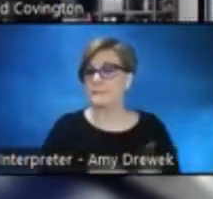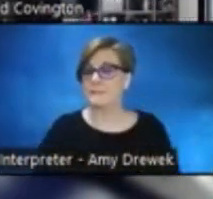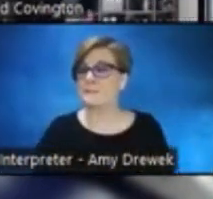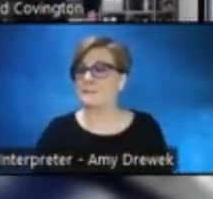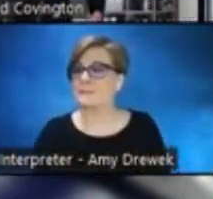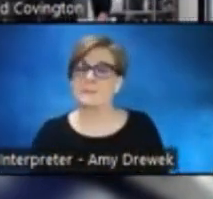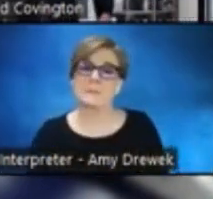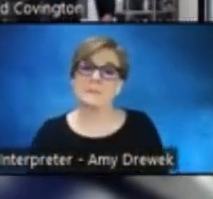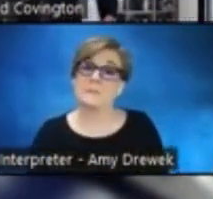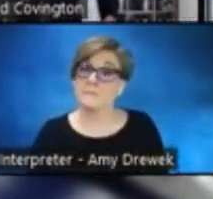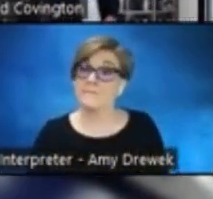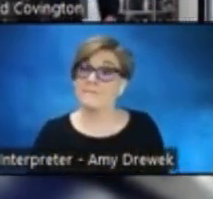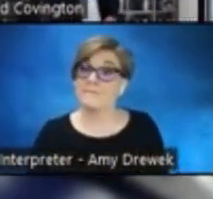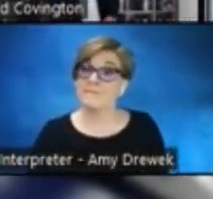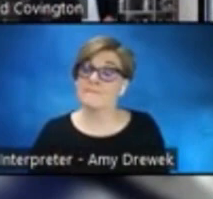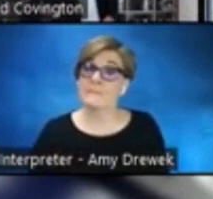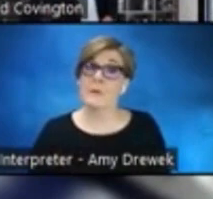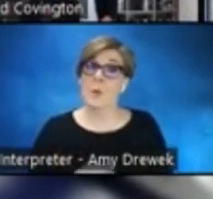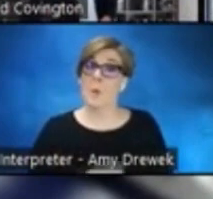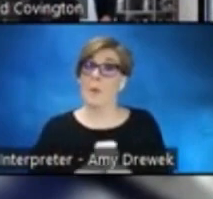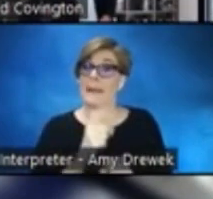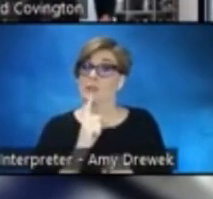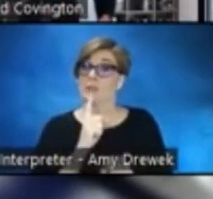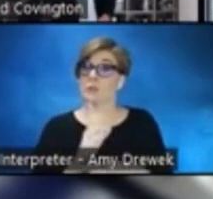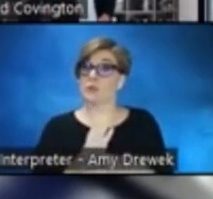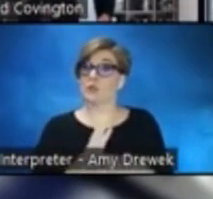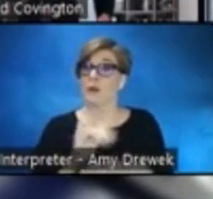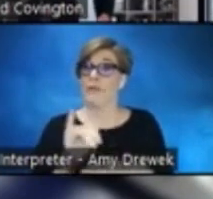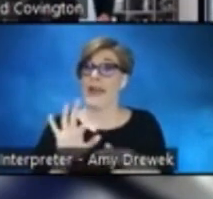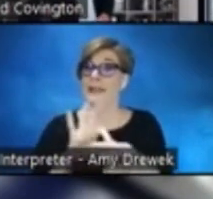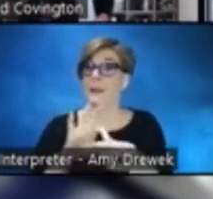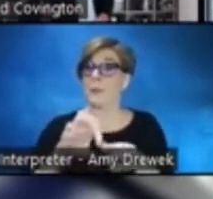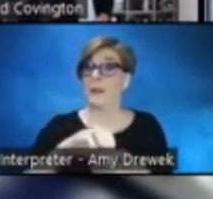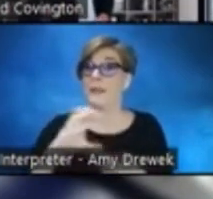WE WILL MAKE SURE THE LINK IS SHARED AND MAKE SURE IT IS UPDATED